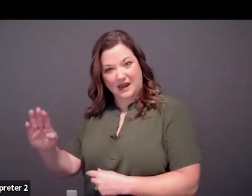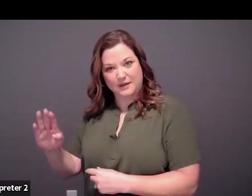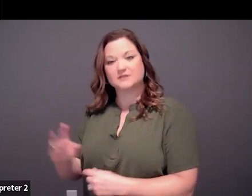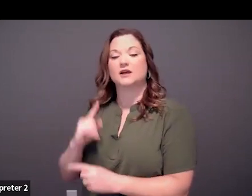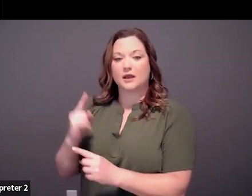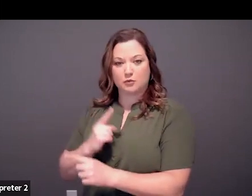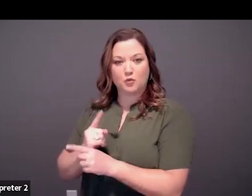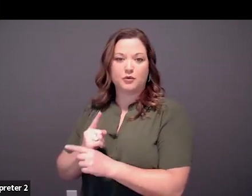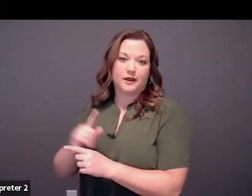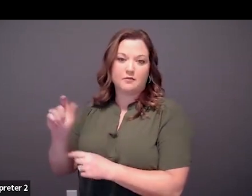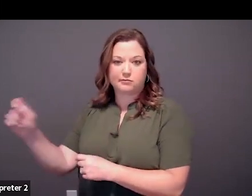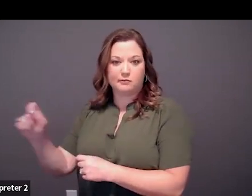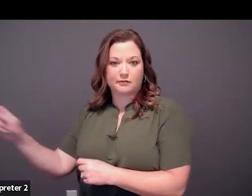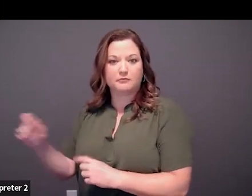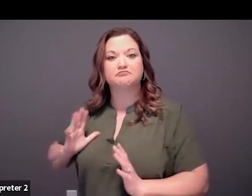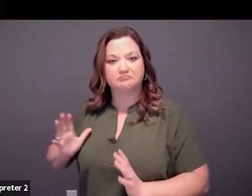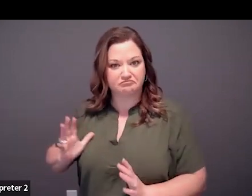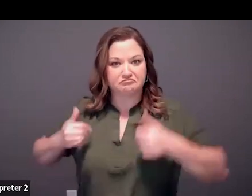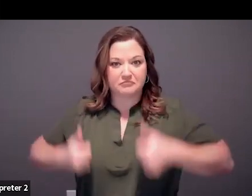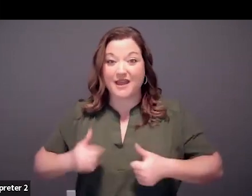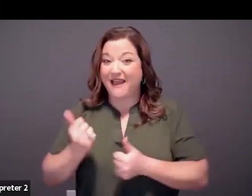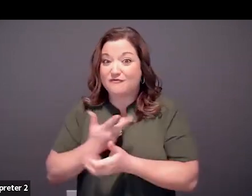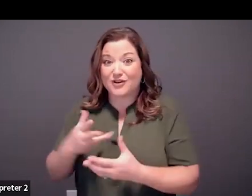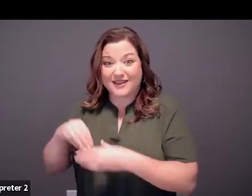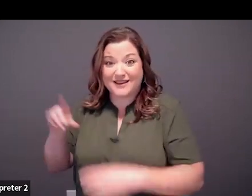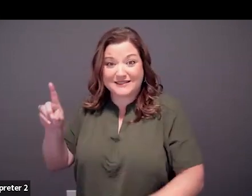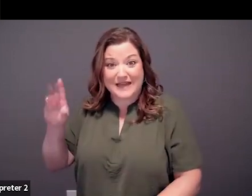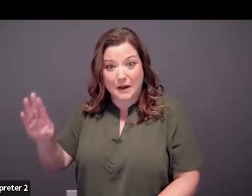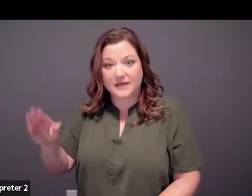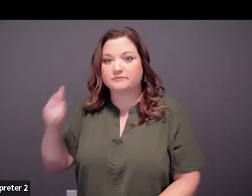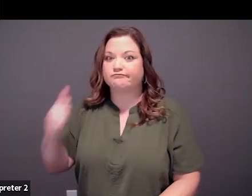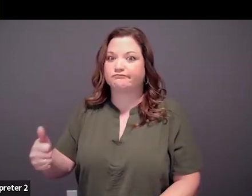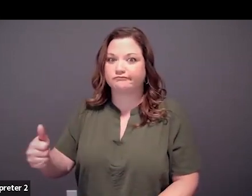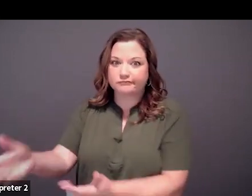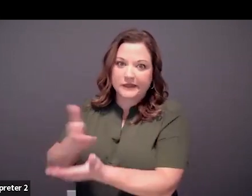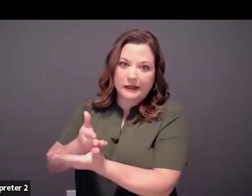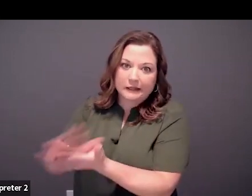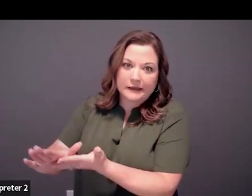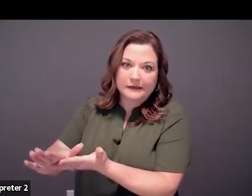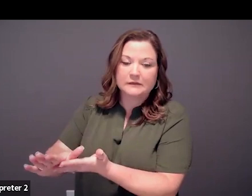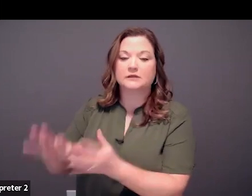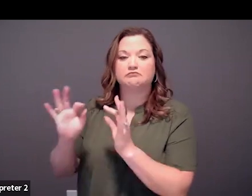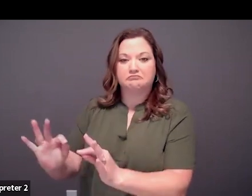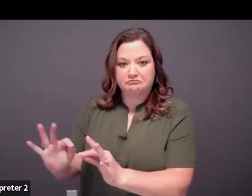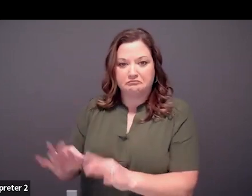in so that everything in their database was super clean and so that users